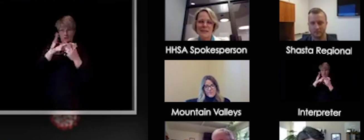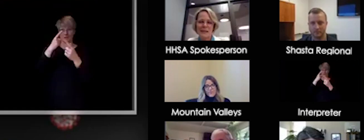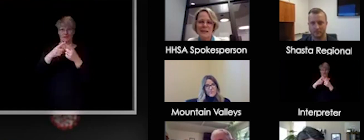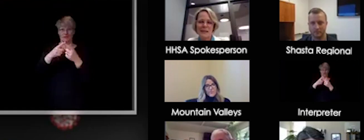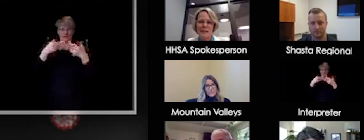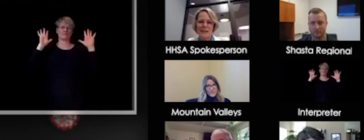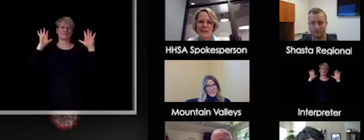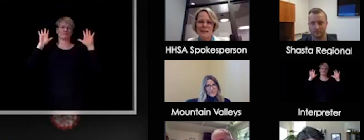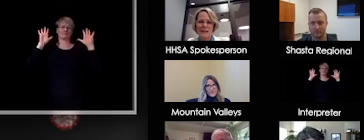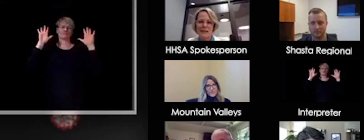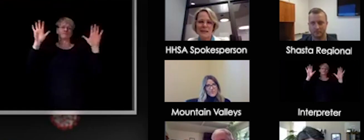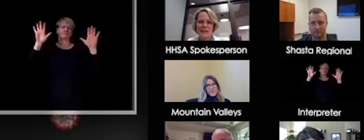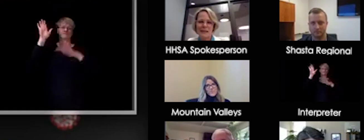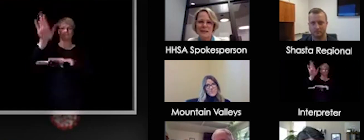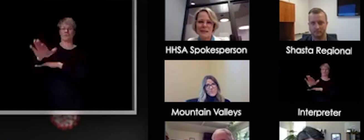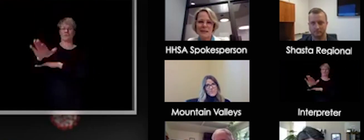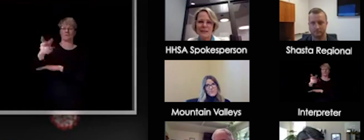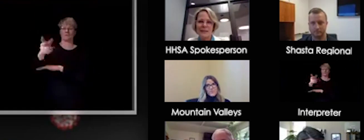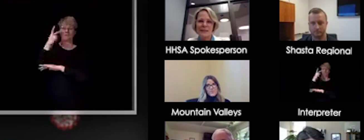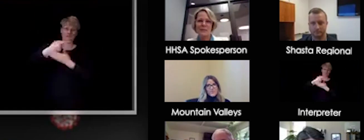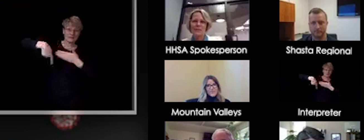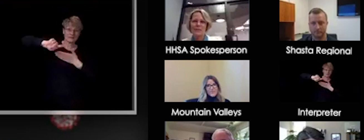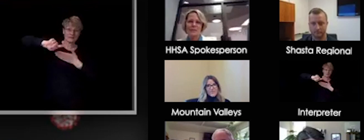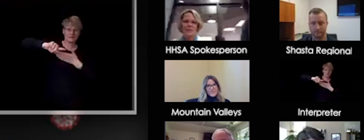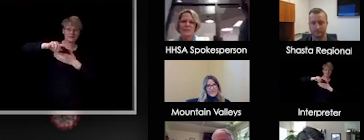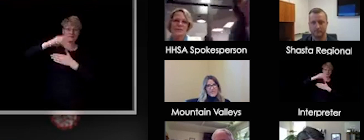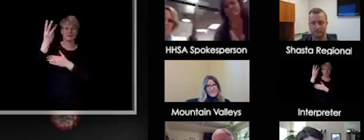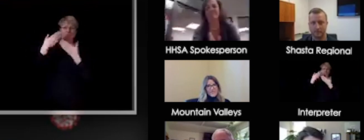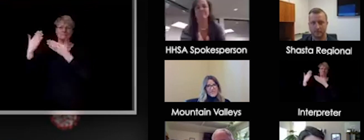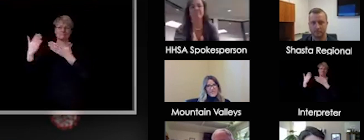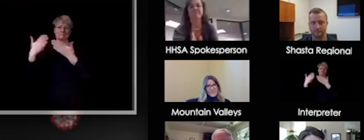and we will see you again next Wednesday. Thanks, everybody.